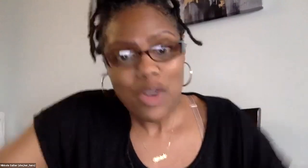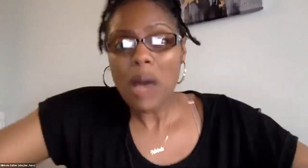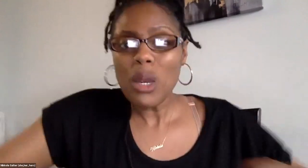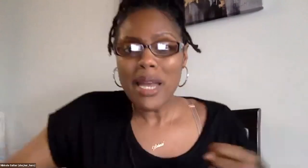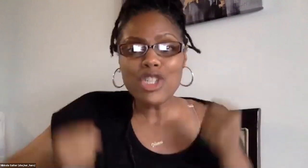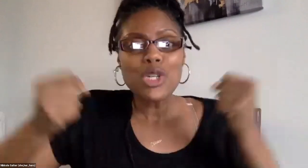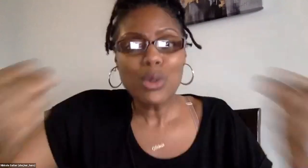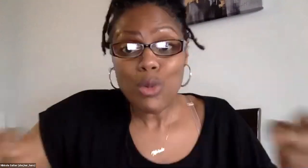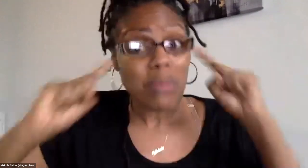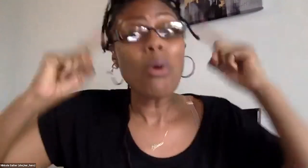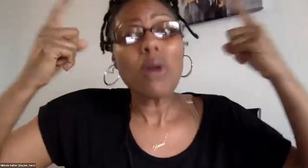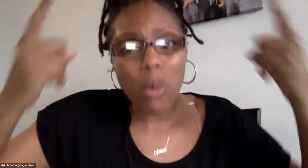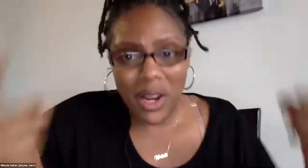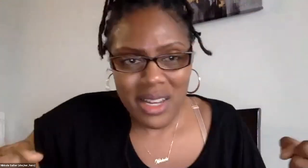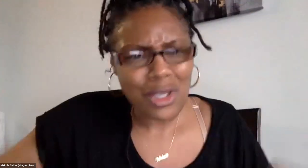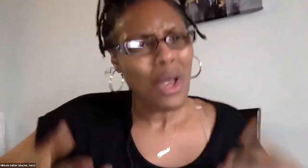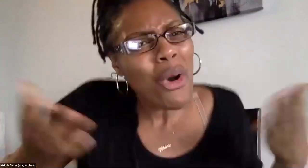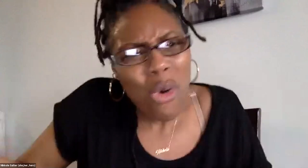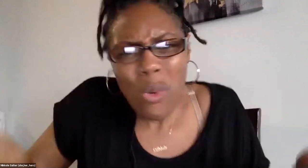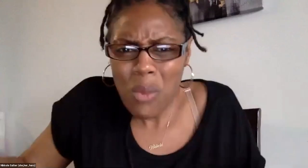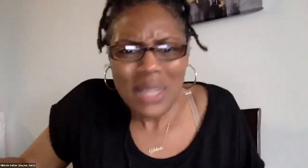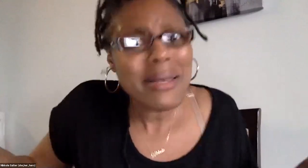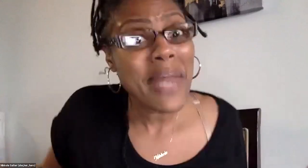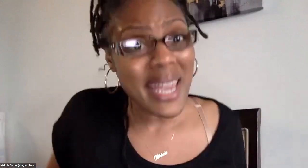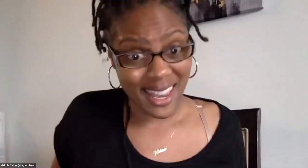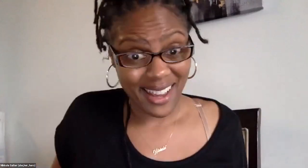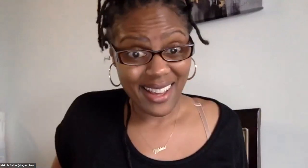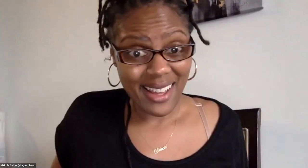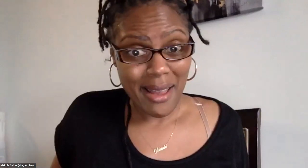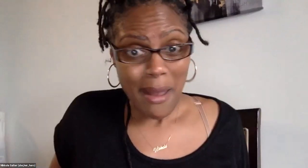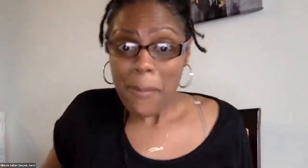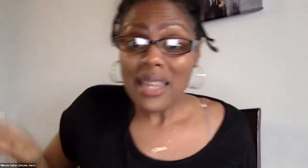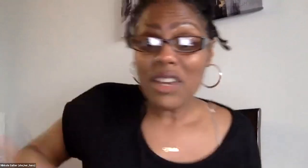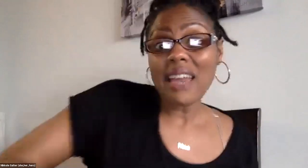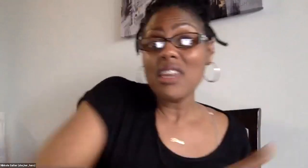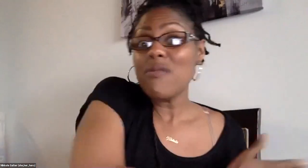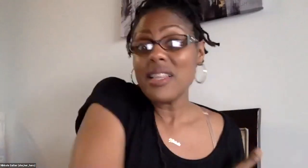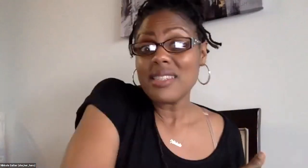so that we may choose with more awareness who we want to be by looking at the events